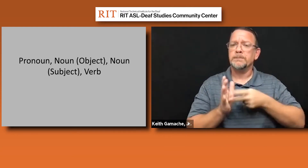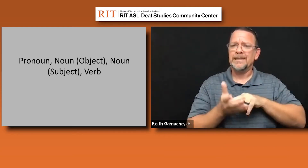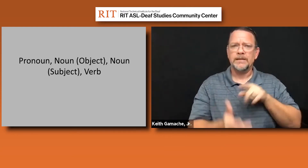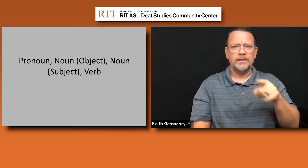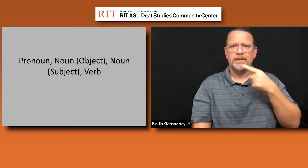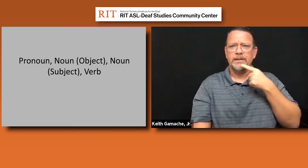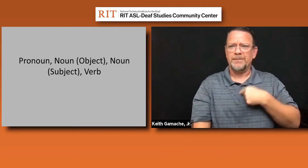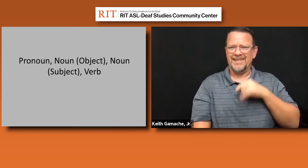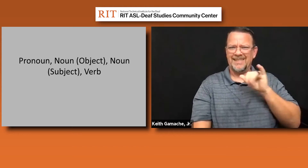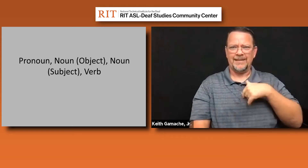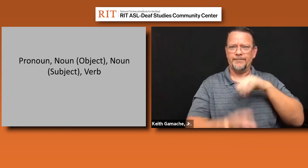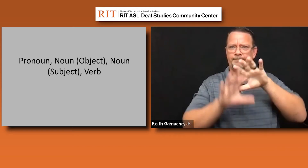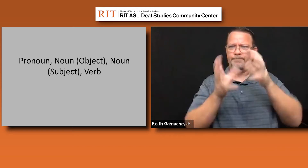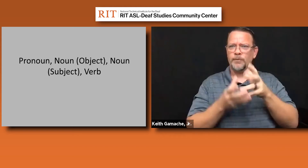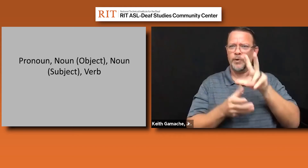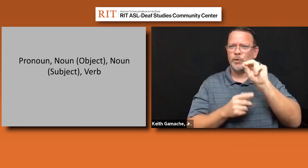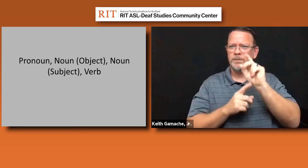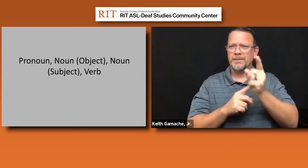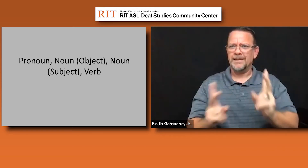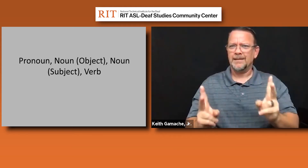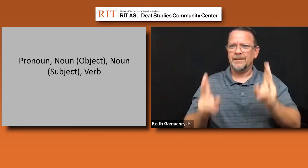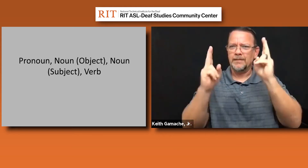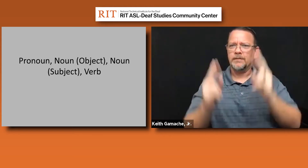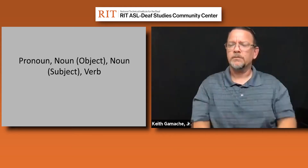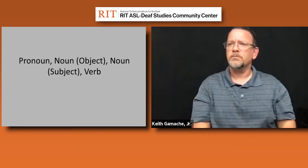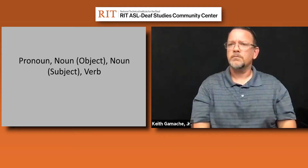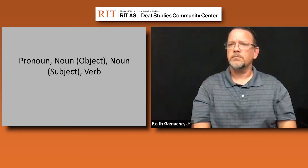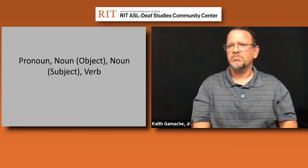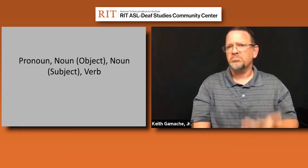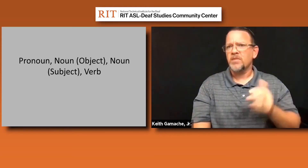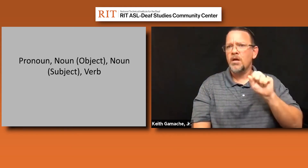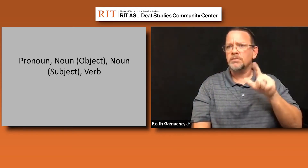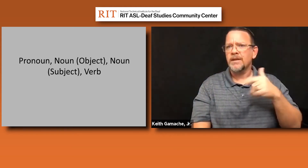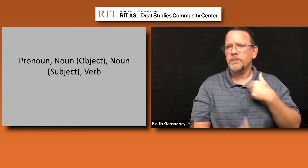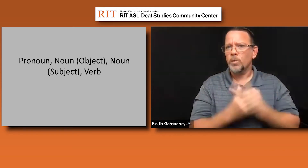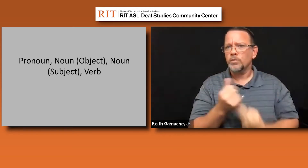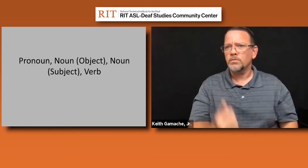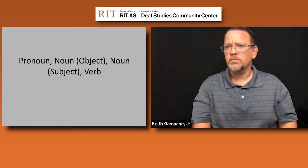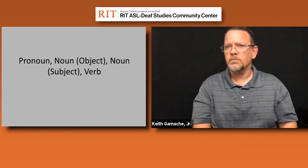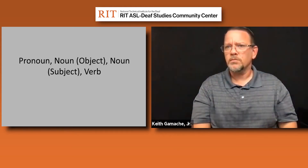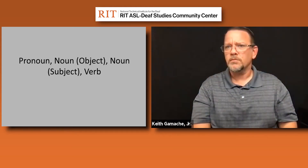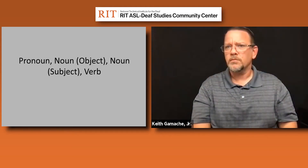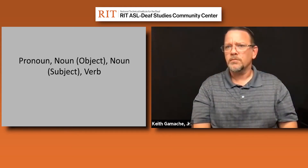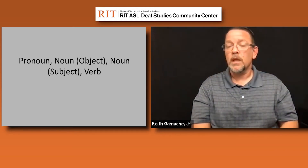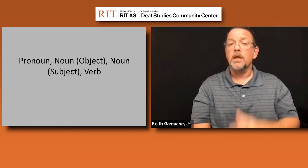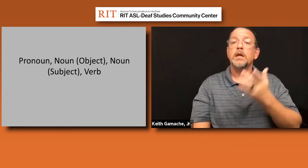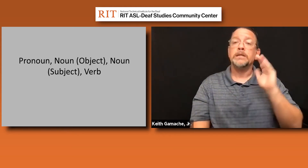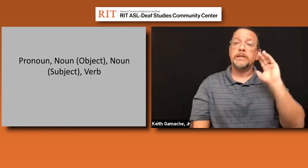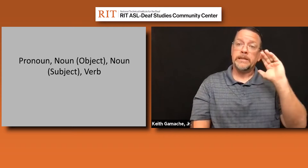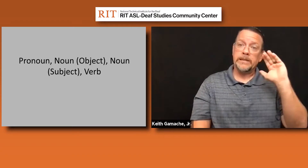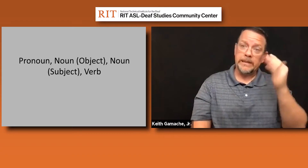"This is something I'm resisting," as an utterance, and so she had-- in ASL, based on this example,